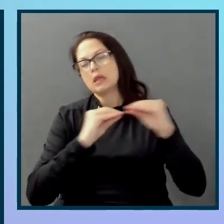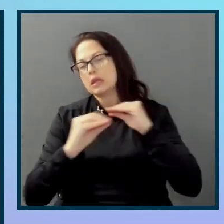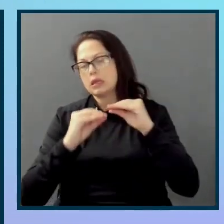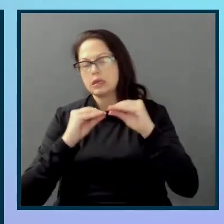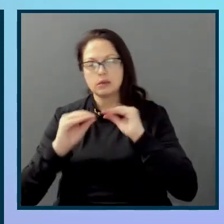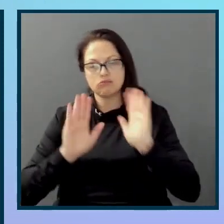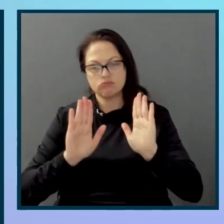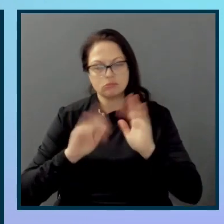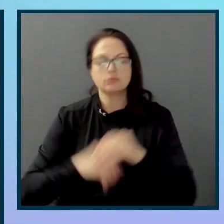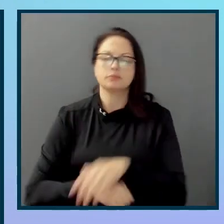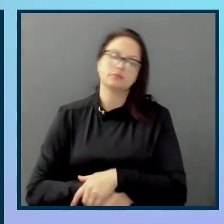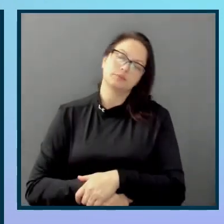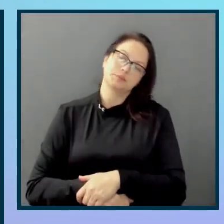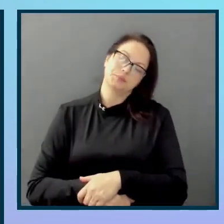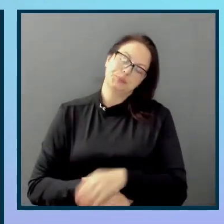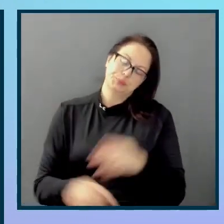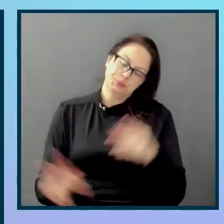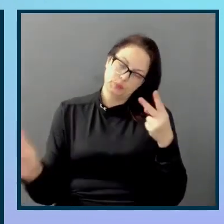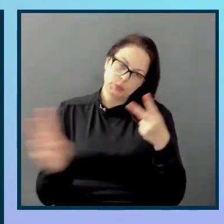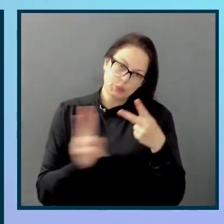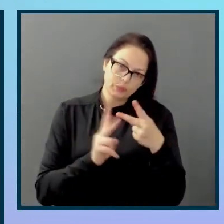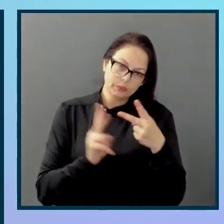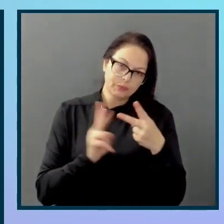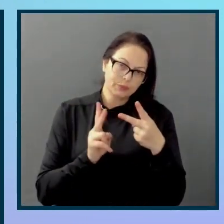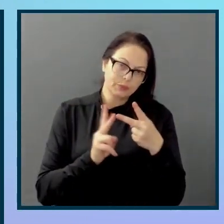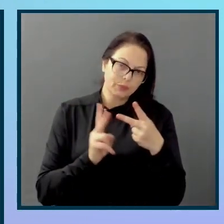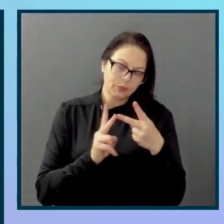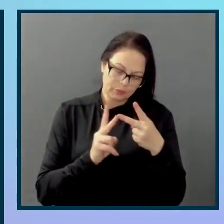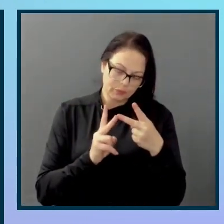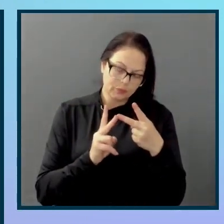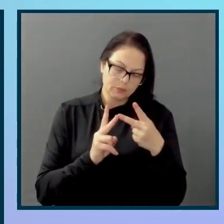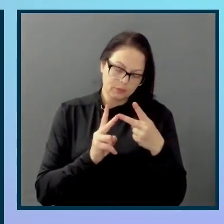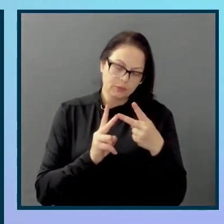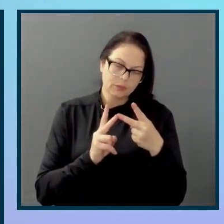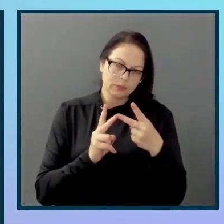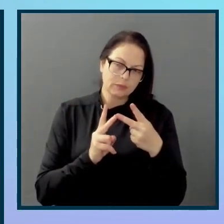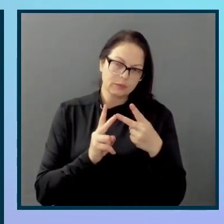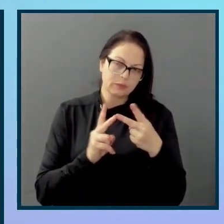I think the second thing that's really important is, because it's really easy to adopt